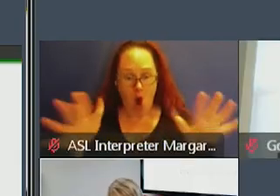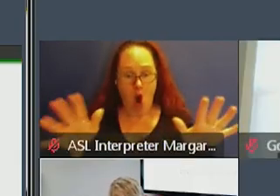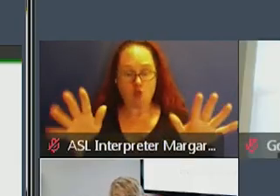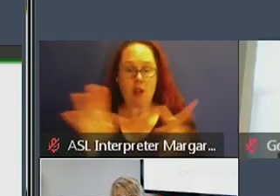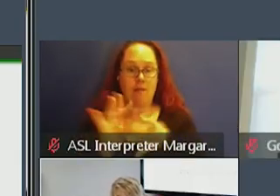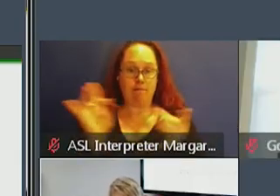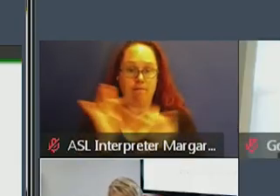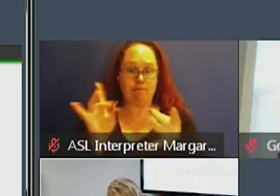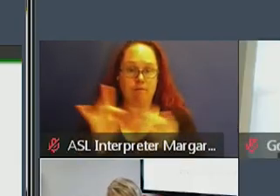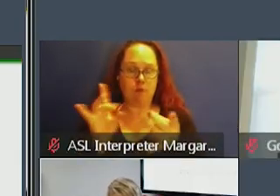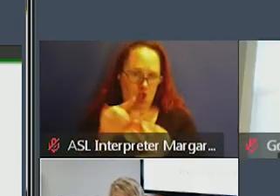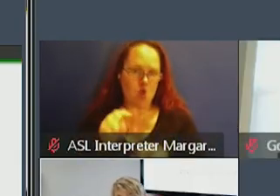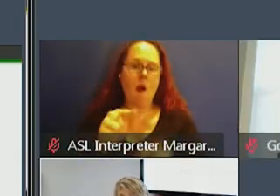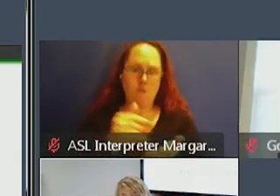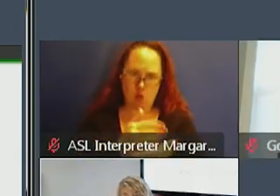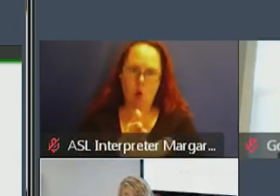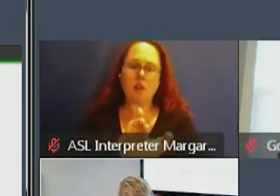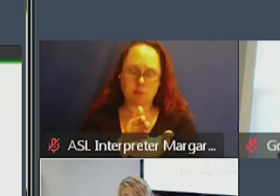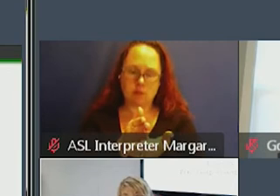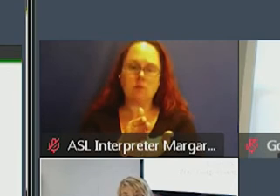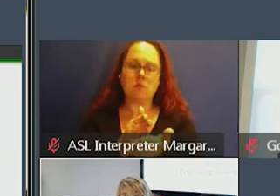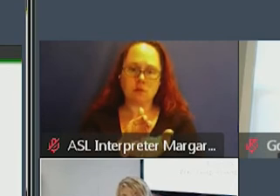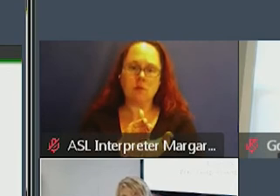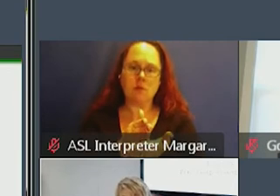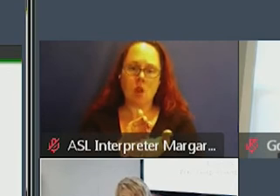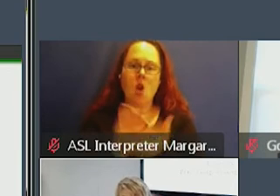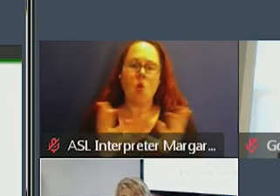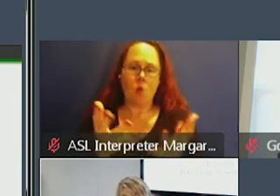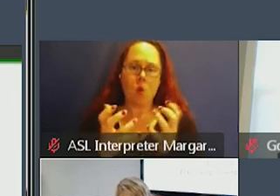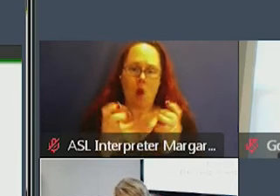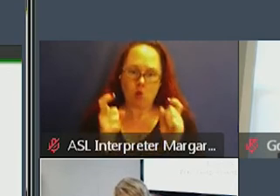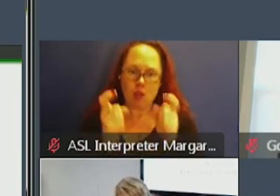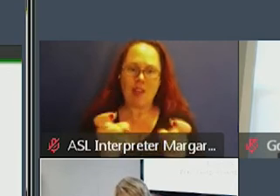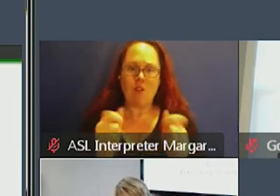you have the right to do that because we do want to give everyone the opportunity to be heard.